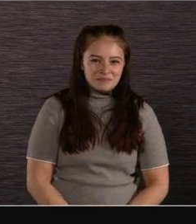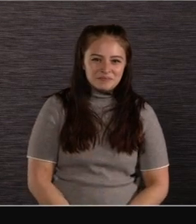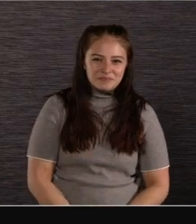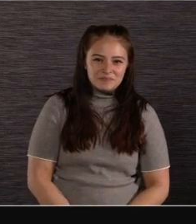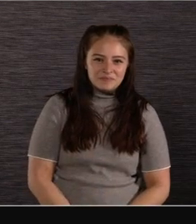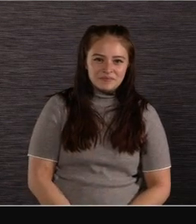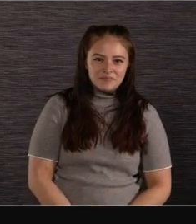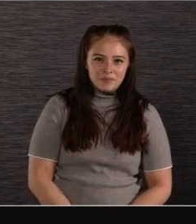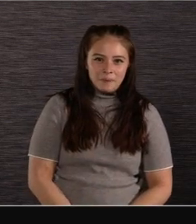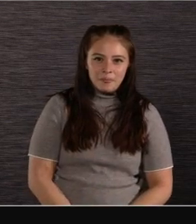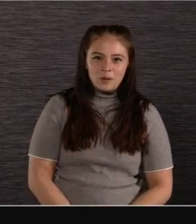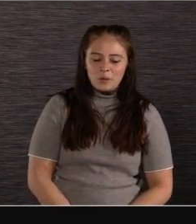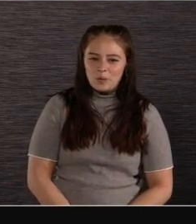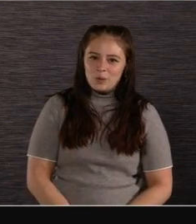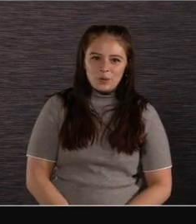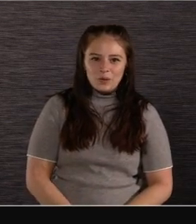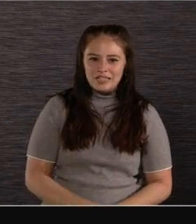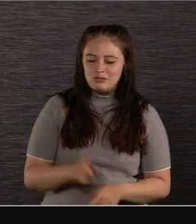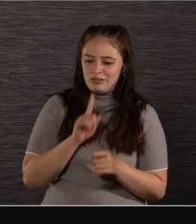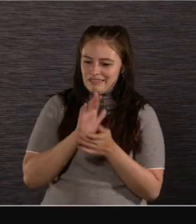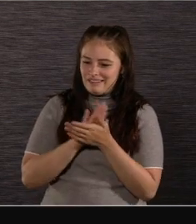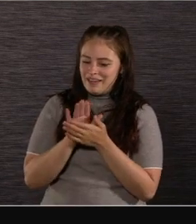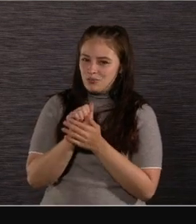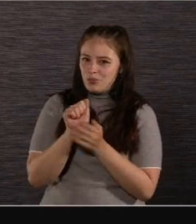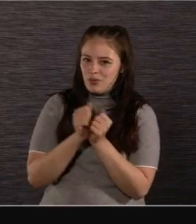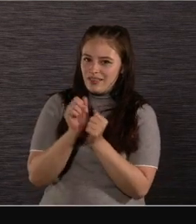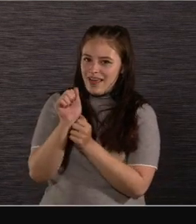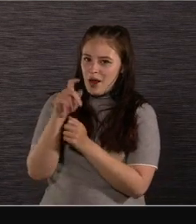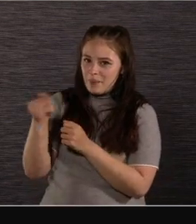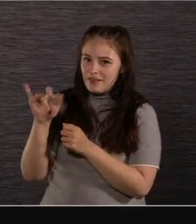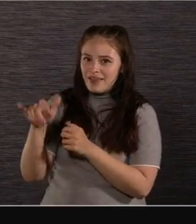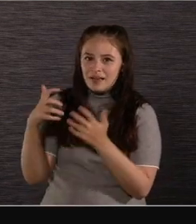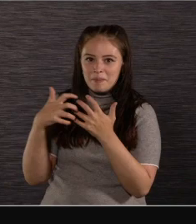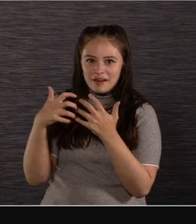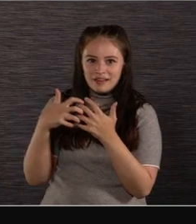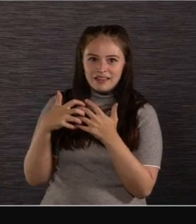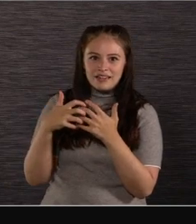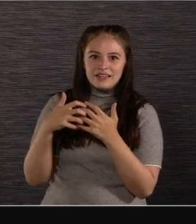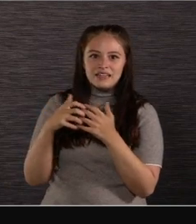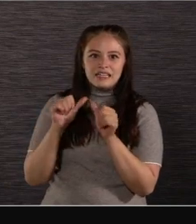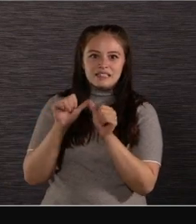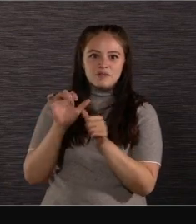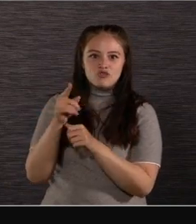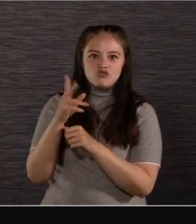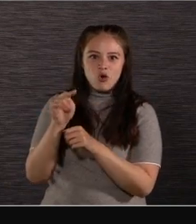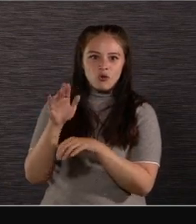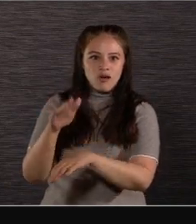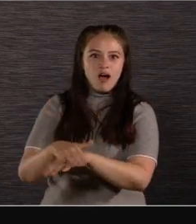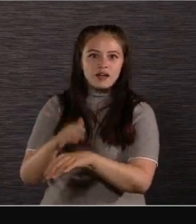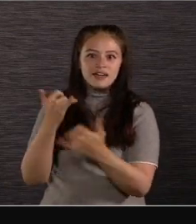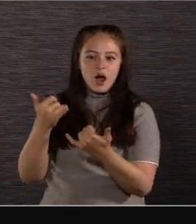is what I love about Airpeak. Hot swap capability keeps the drone on. And we’re ready to rip.